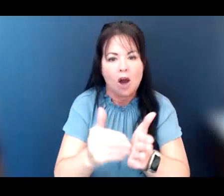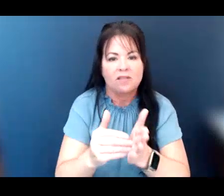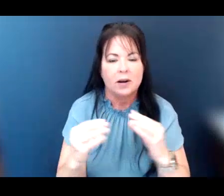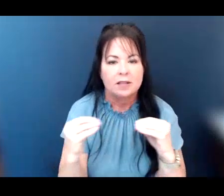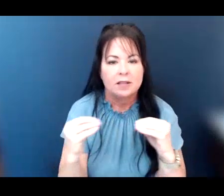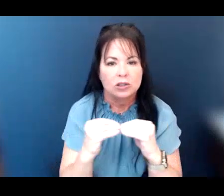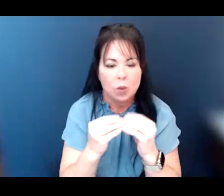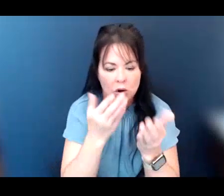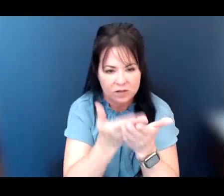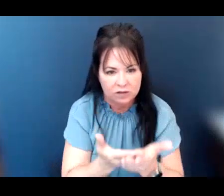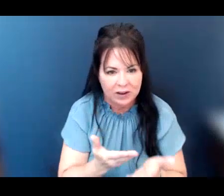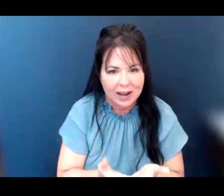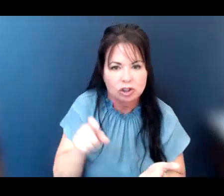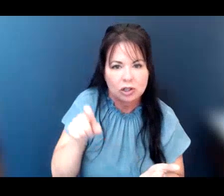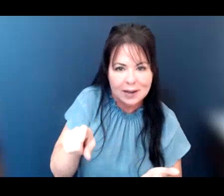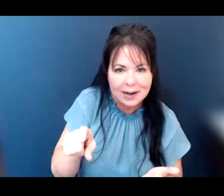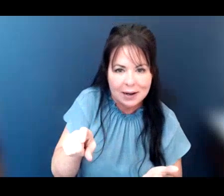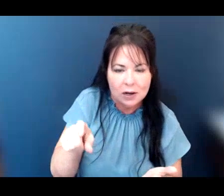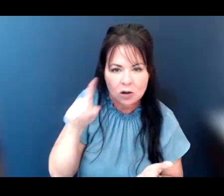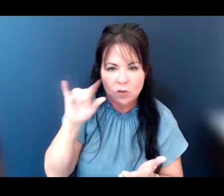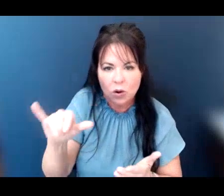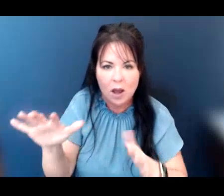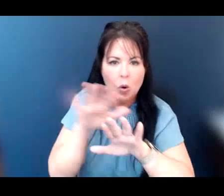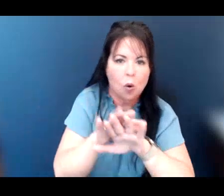actually is non-intrusive to people